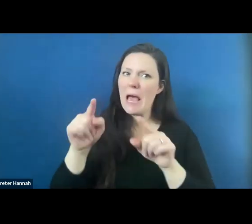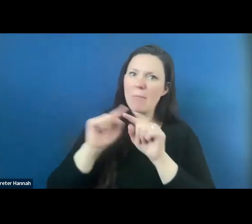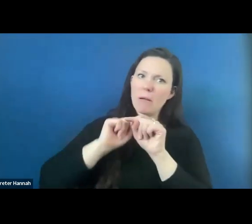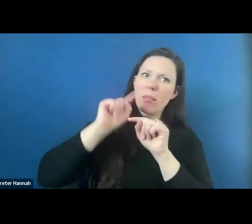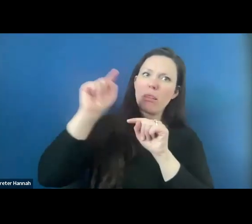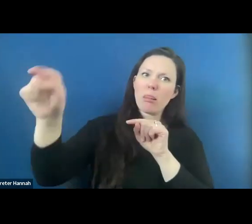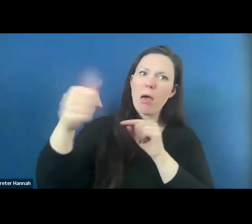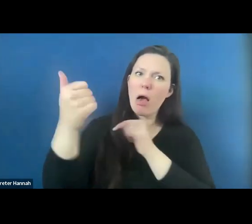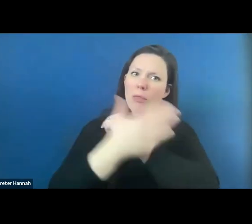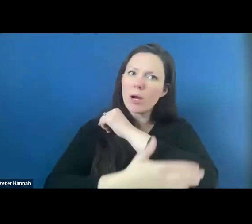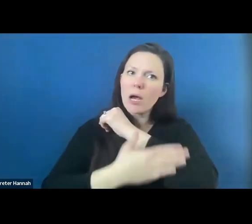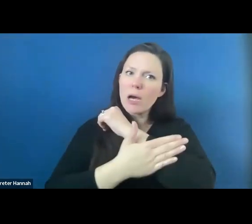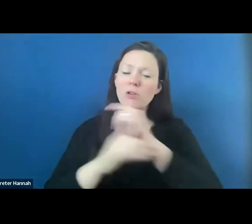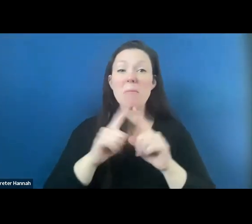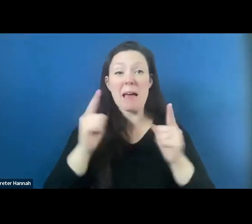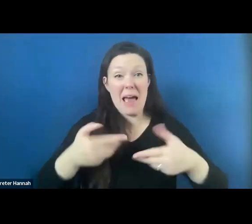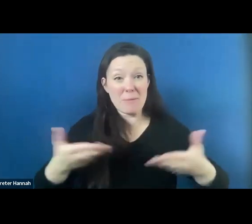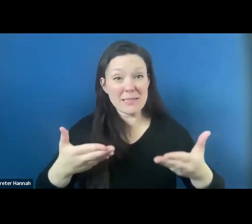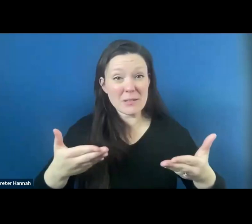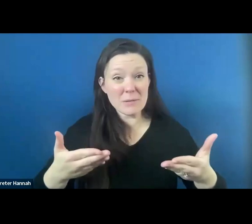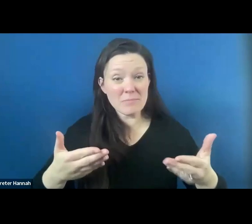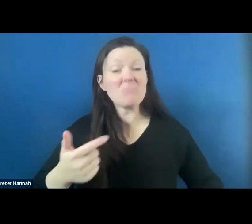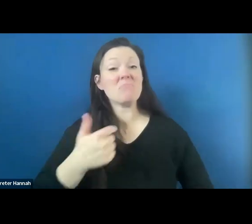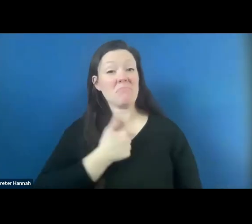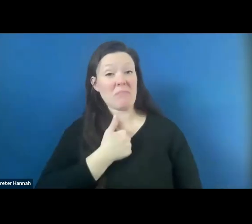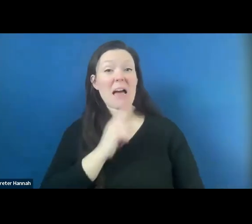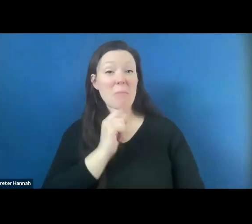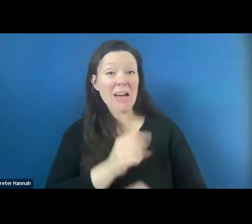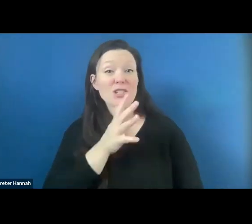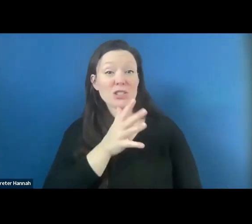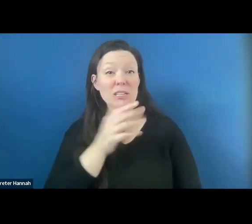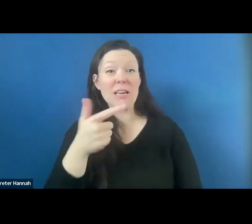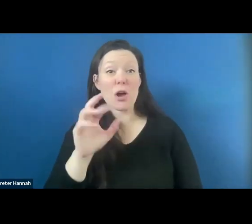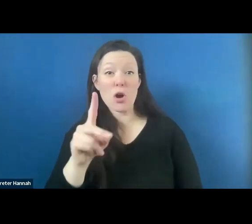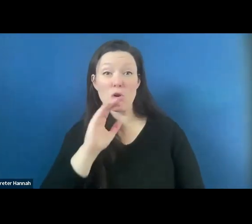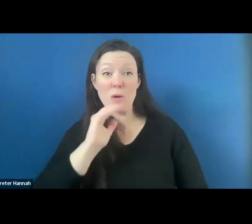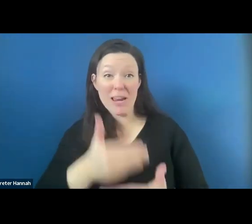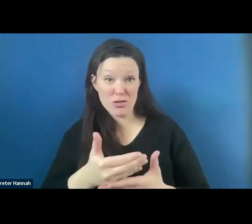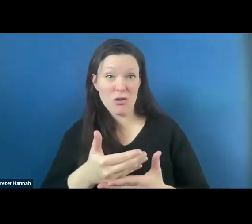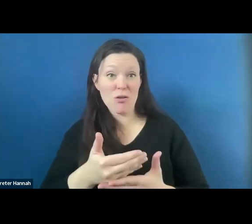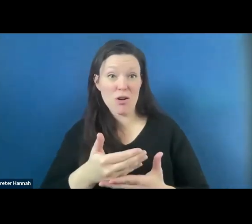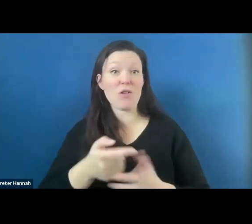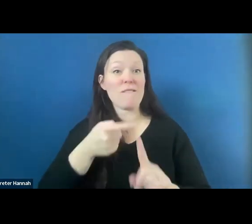And I'm actually the granddaughter of someone who was murdered by the United States government for protecting the land.